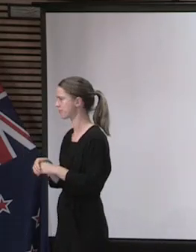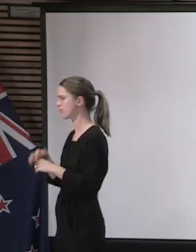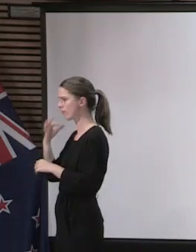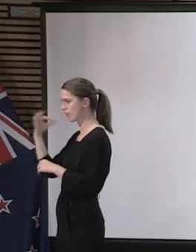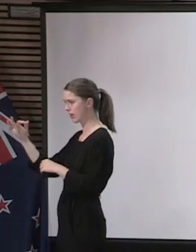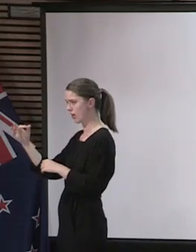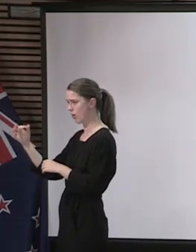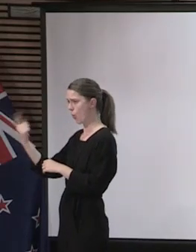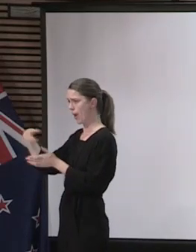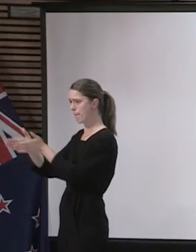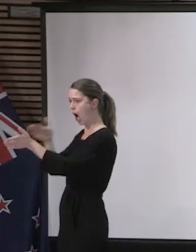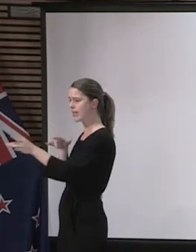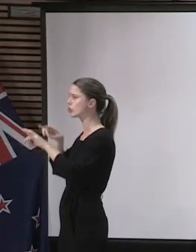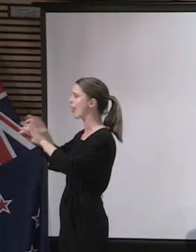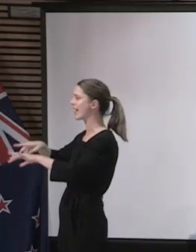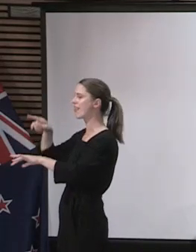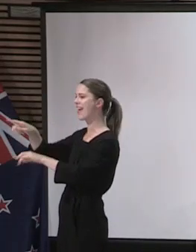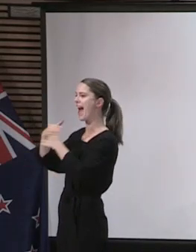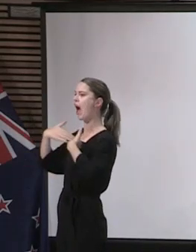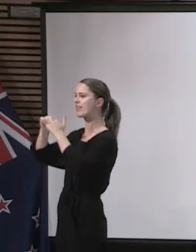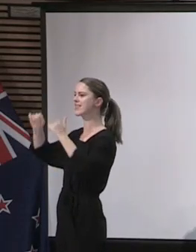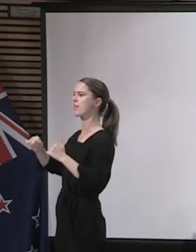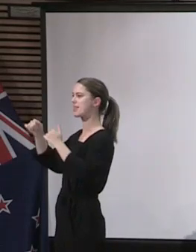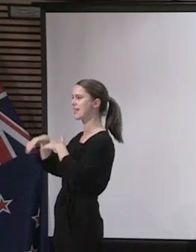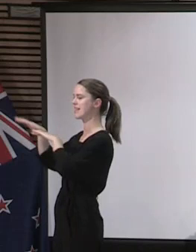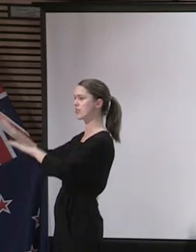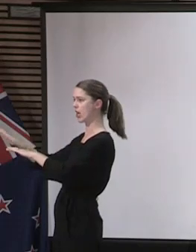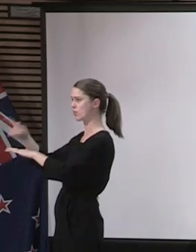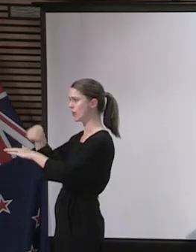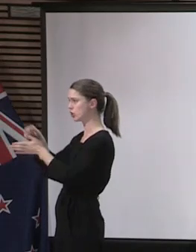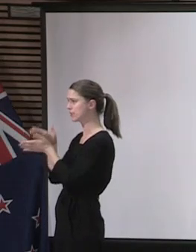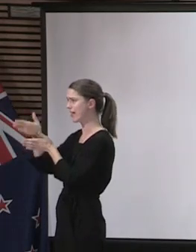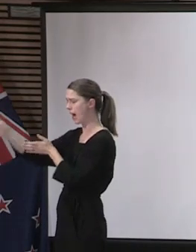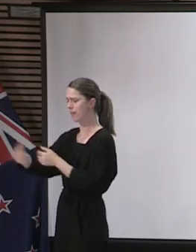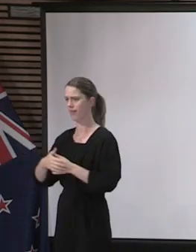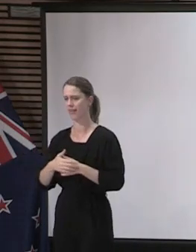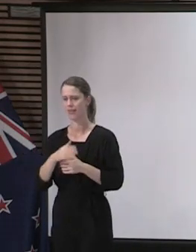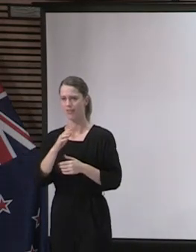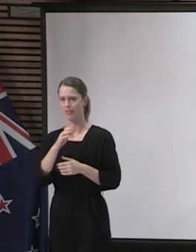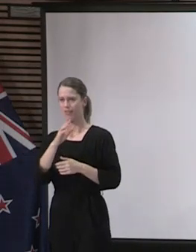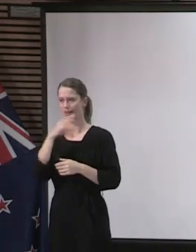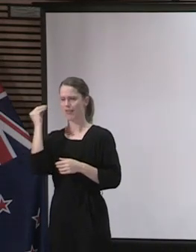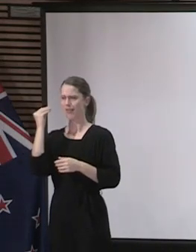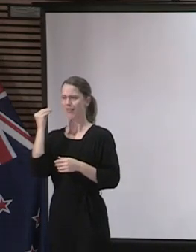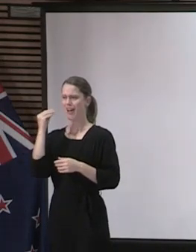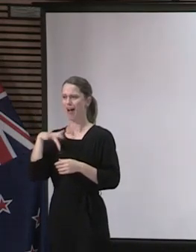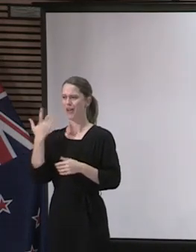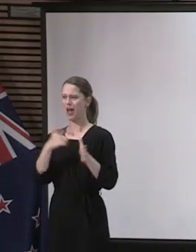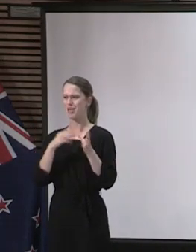the middle of a pandemic. Are we behind countries like Australia when it comes to the nationalised approach?